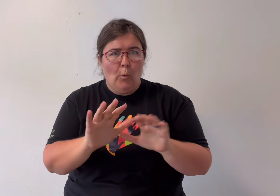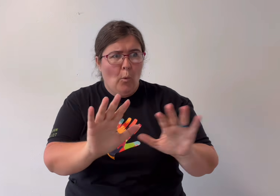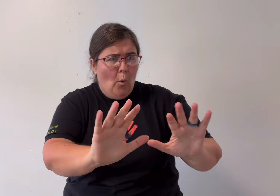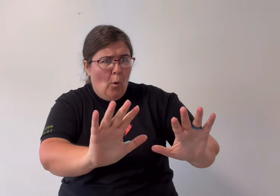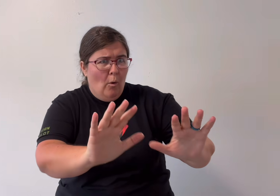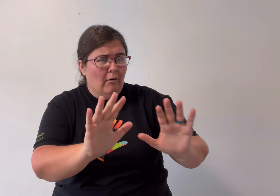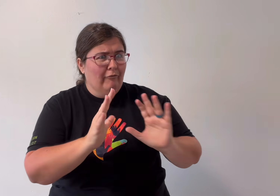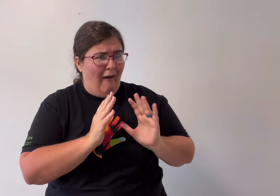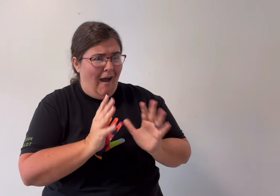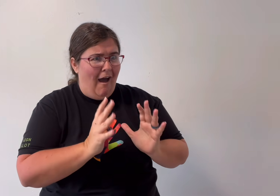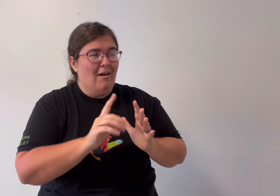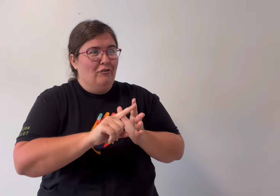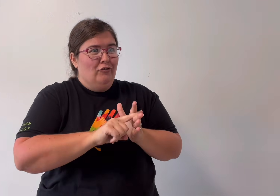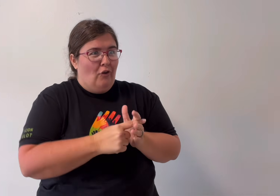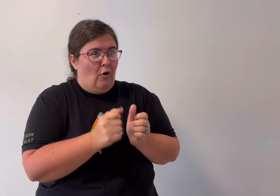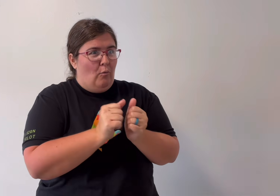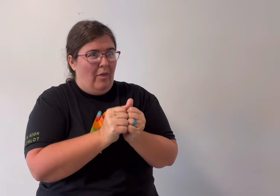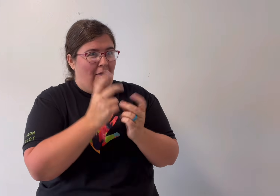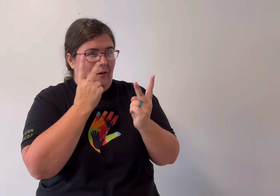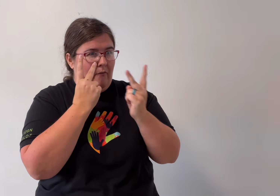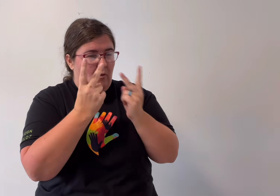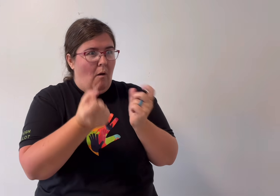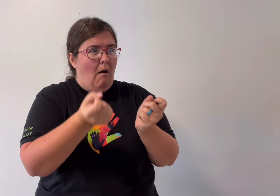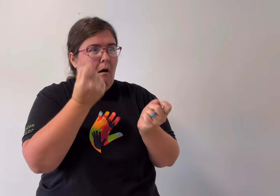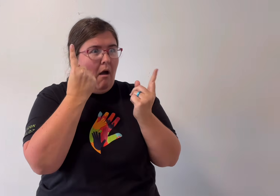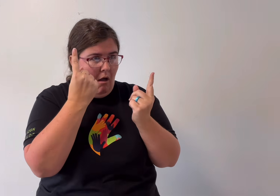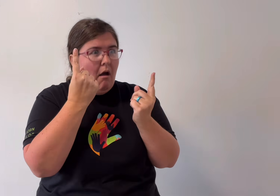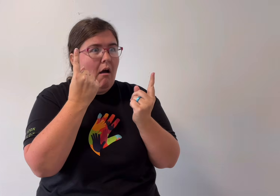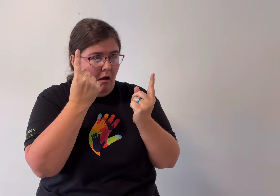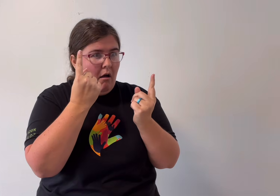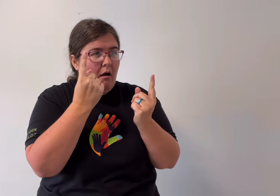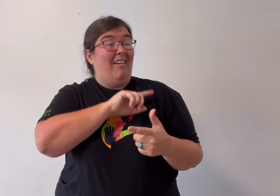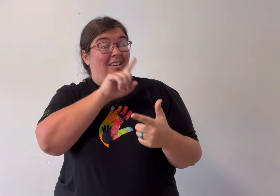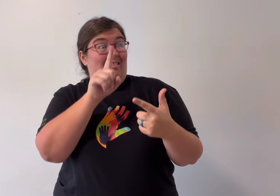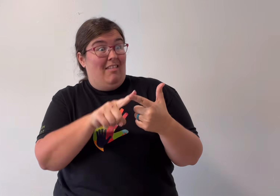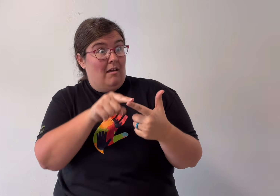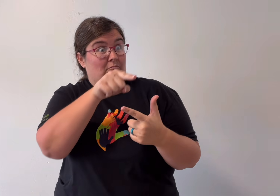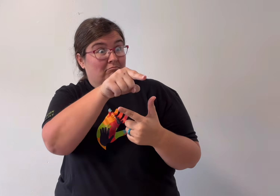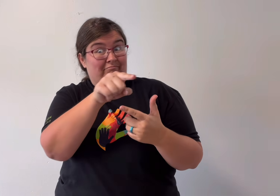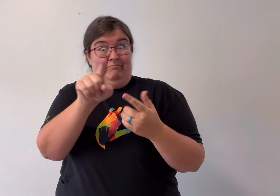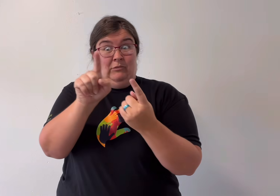And and I just want to say, "Oh, wait, wait, wait. You're okay. Just start with visual signs that make sense.